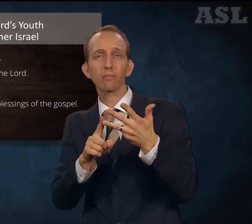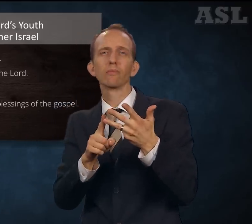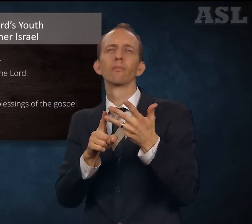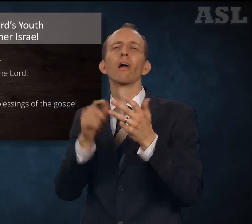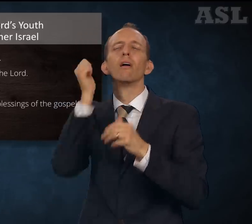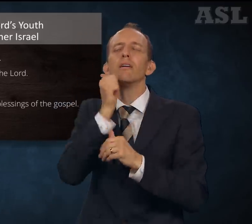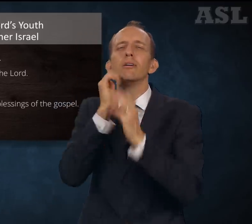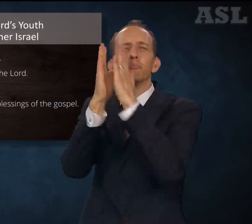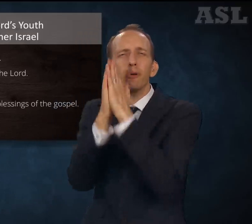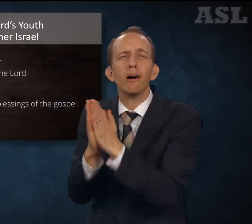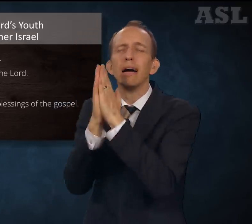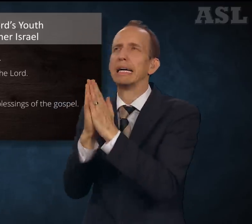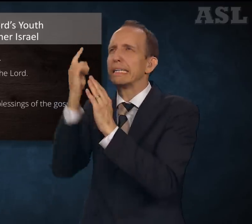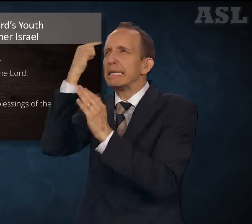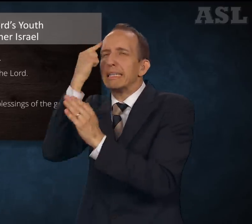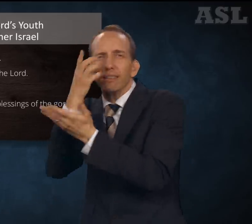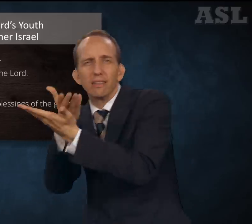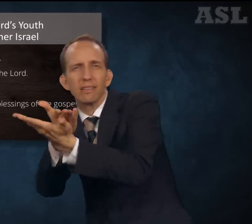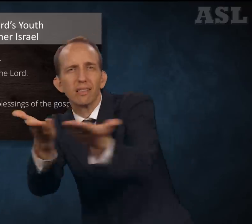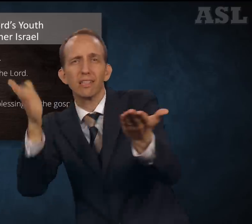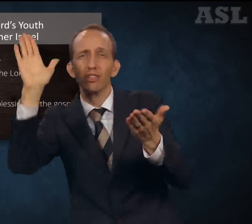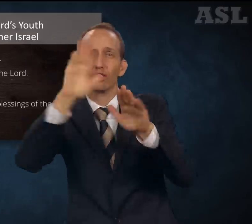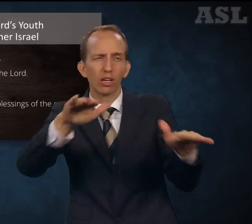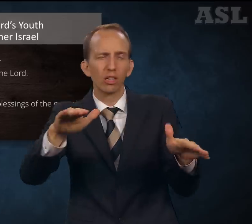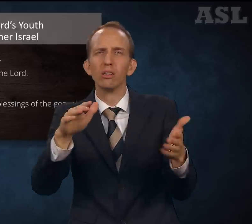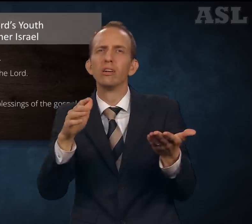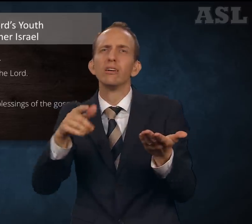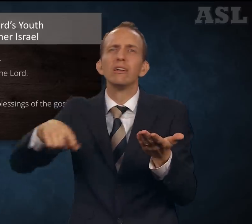4. PRAY DAILY THAT ALL OF GOD'S